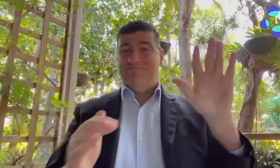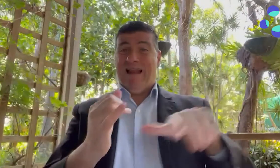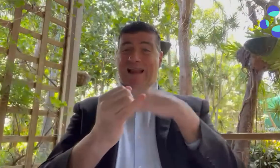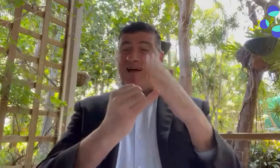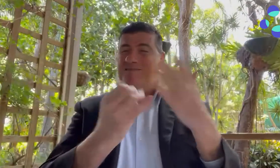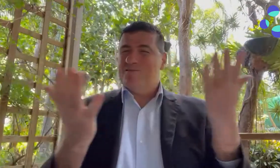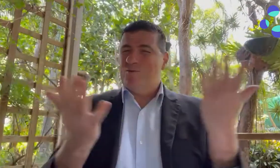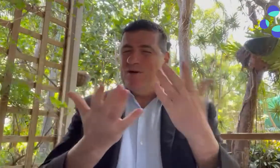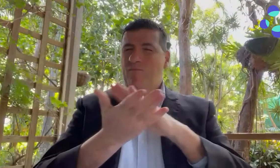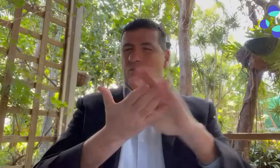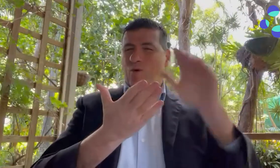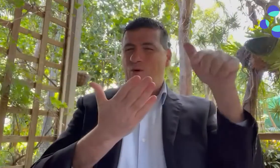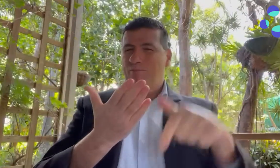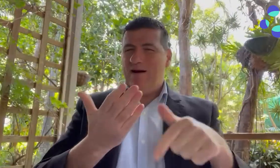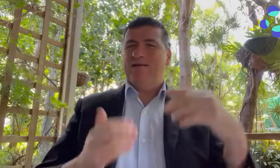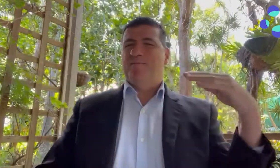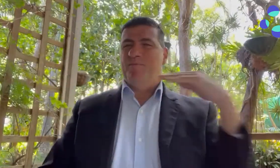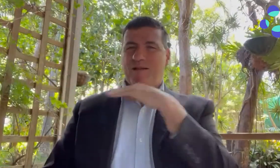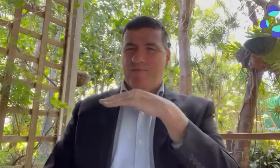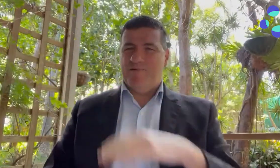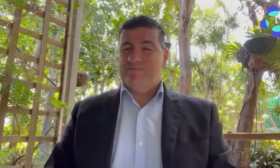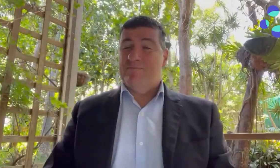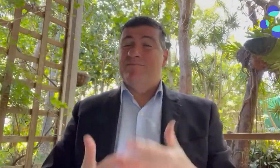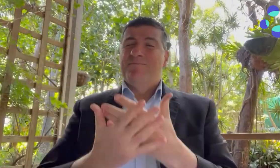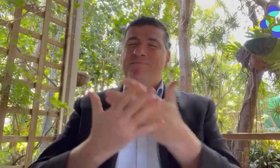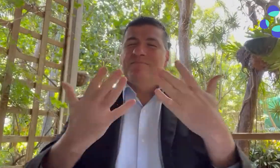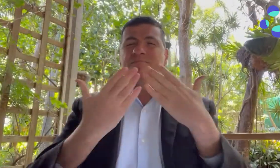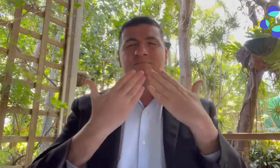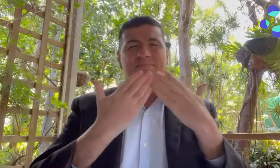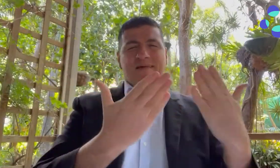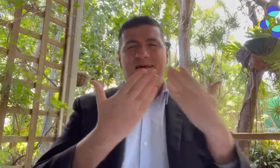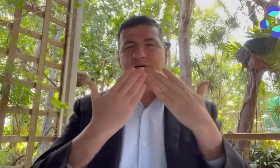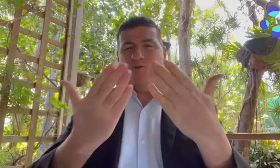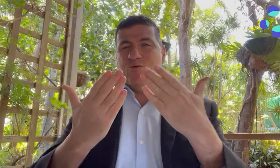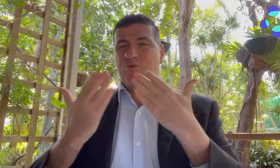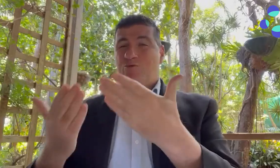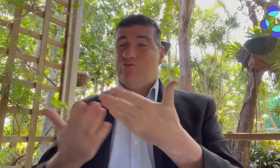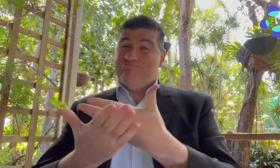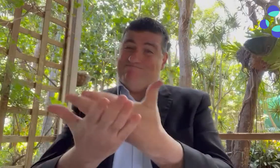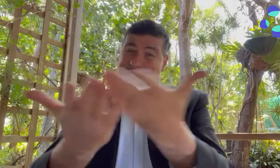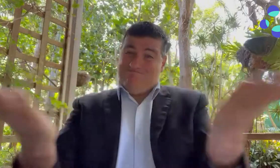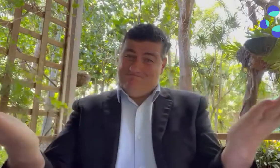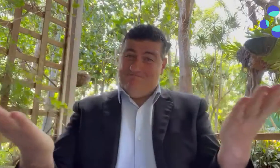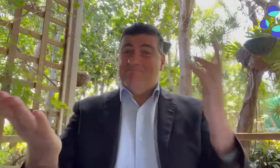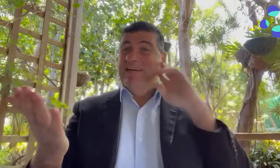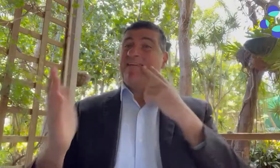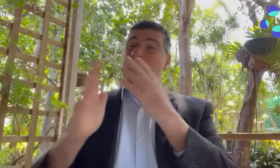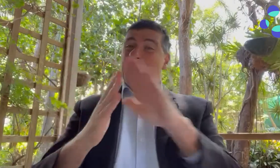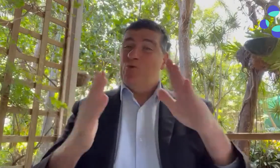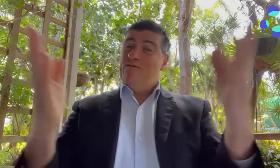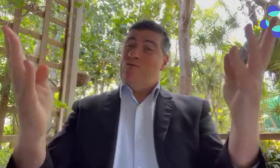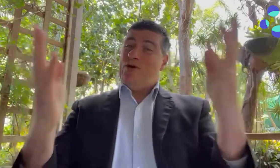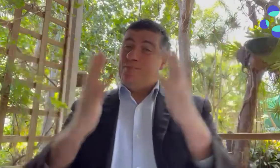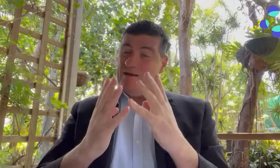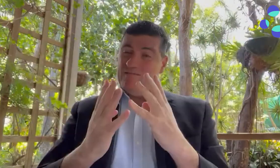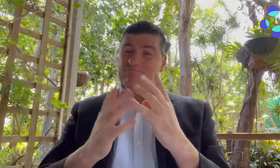after a visit to our last destinations, Hobart, and Melbourne. I’d like to say a big thank you to our Deaf community for coming along,